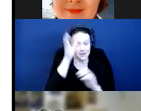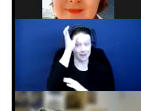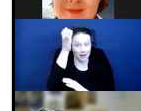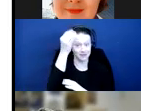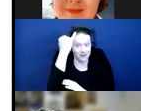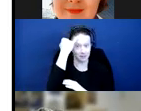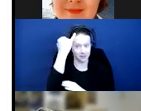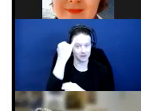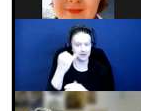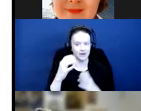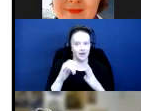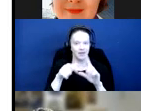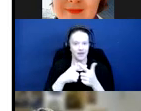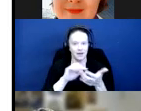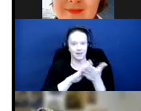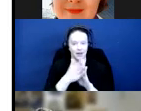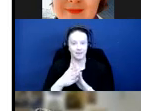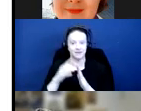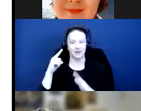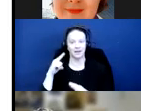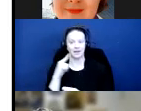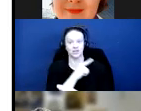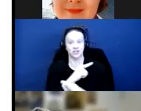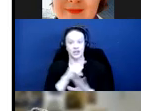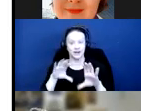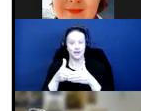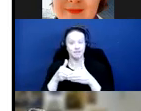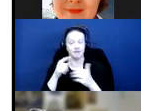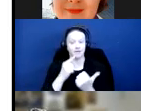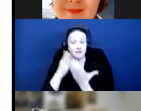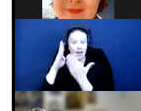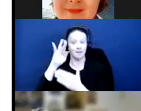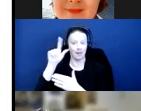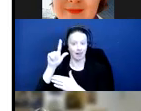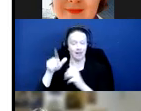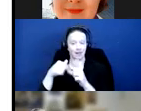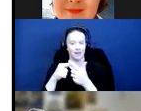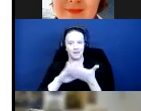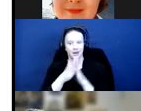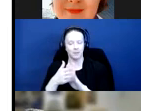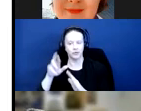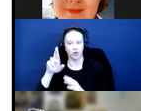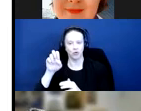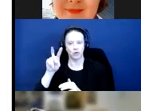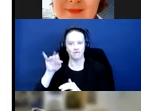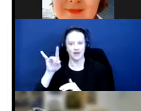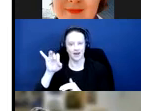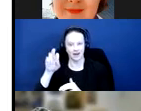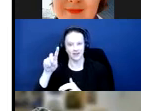that becomes a legislative bill, that becomes a revised statute and then becomes an administrative rule.